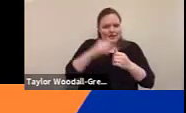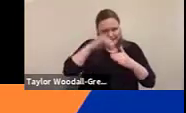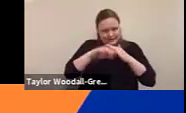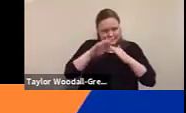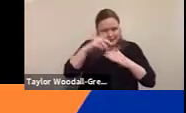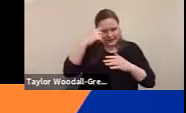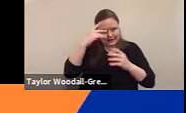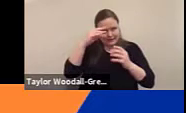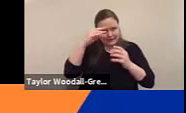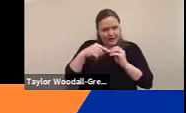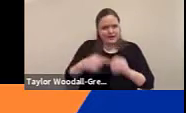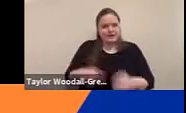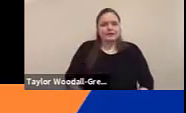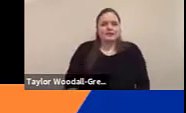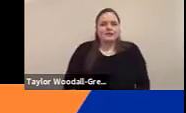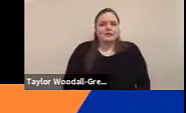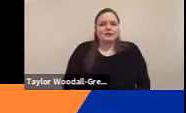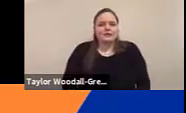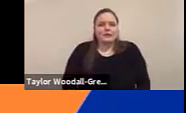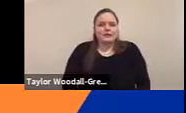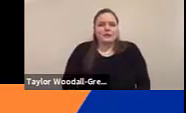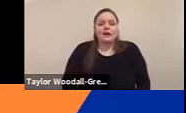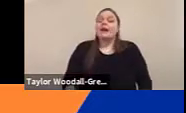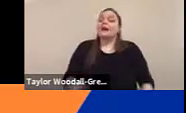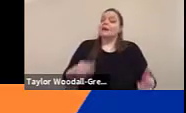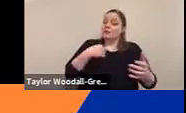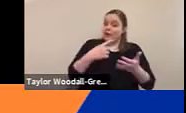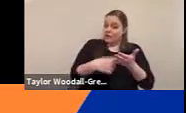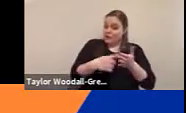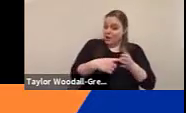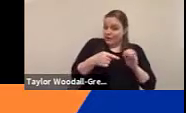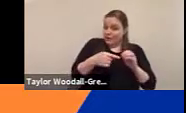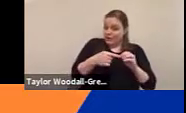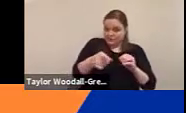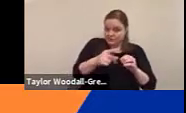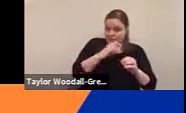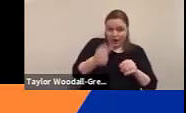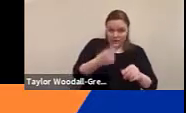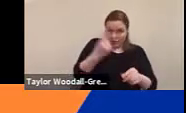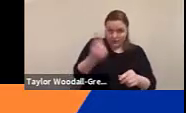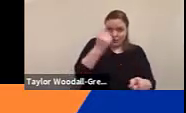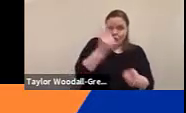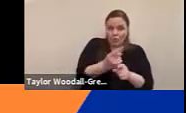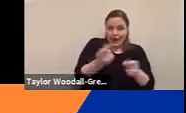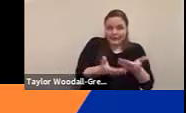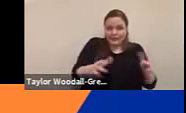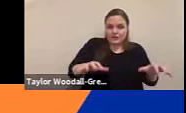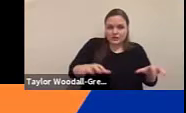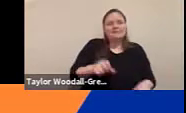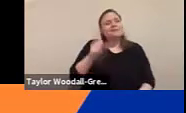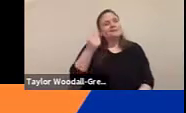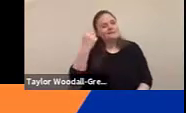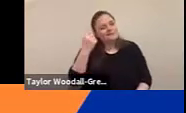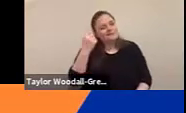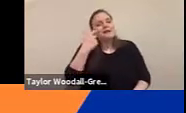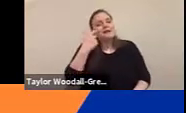And I'm talking about besides this being the right thing to do, 'cause sometimes people don't understand other benefits to it.